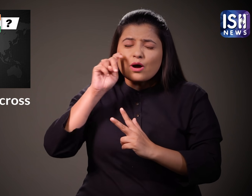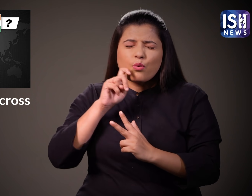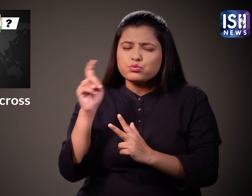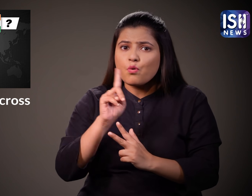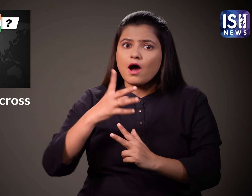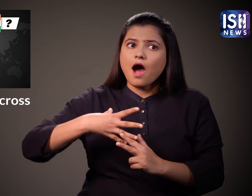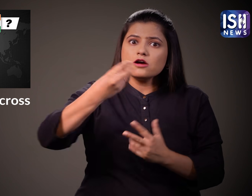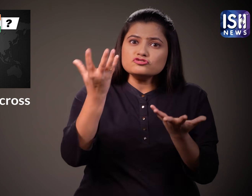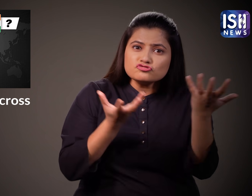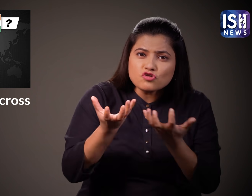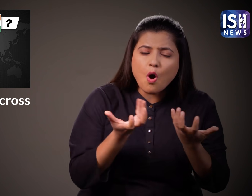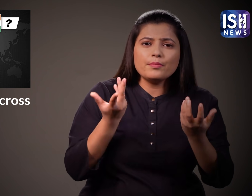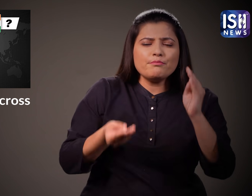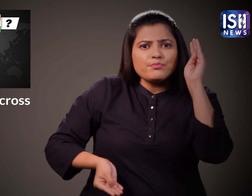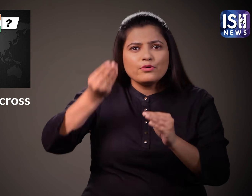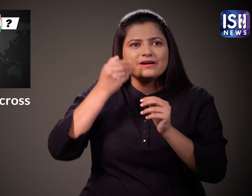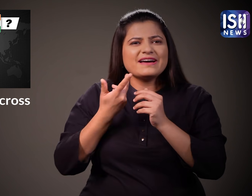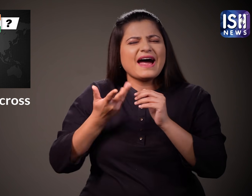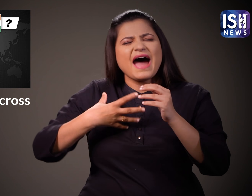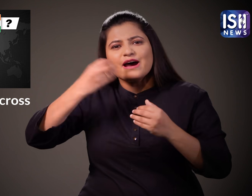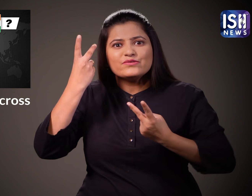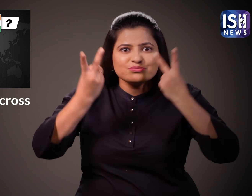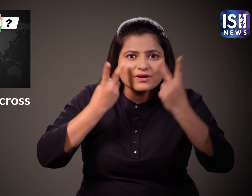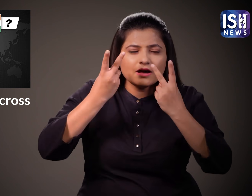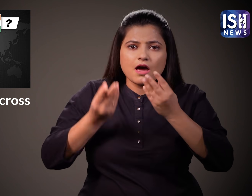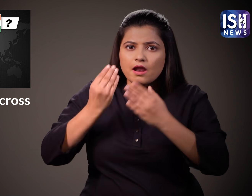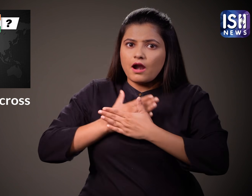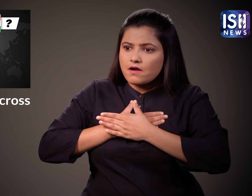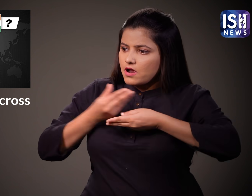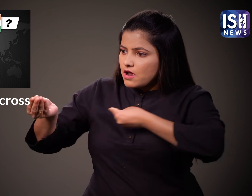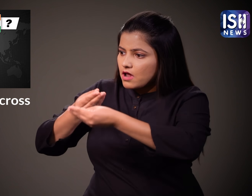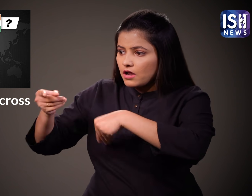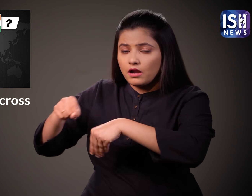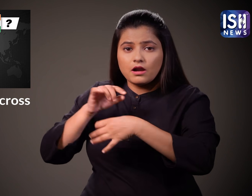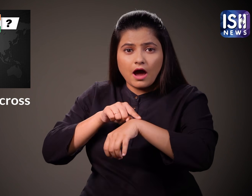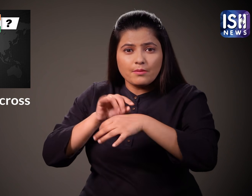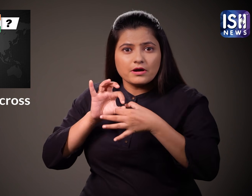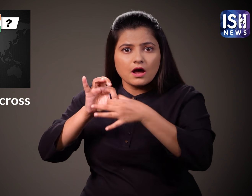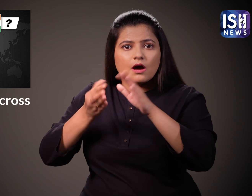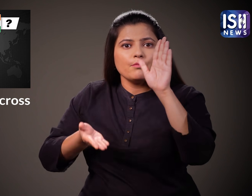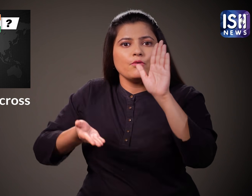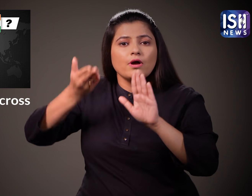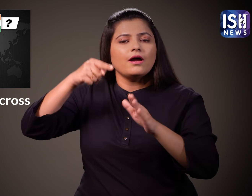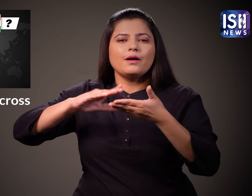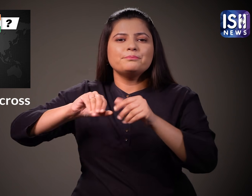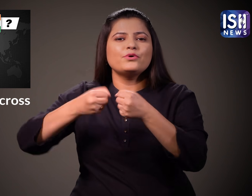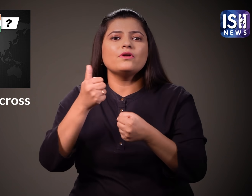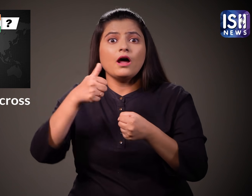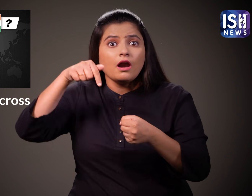Apart from sex, spend time with your partner, go out with them. This will ensure the bond lasts a long time.